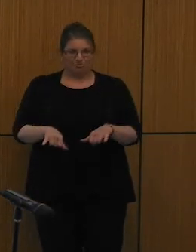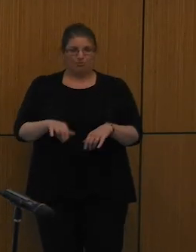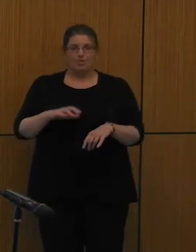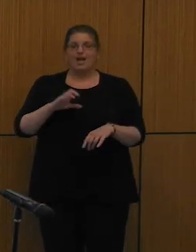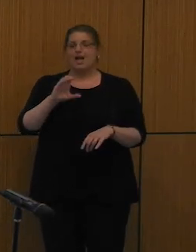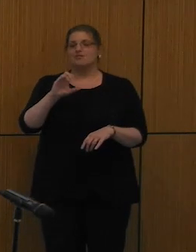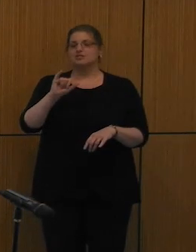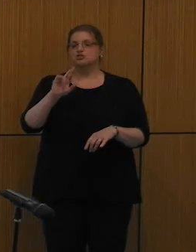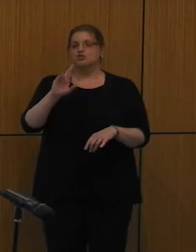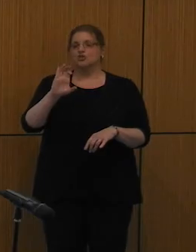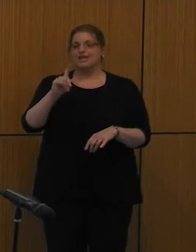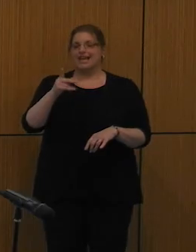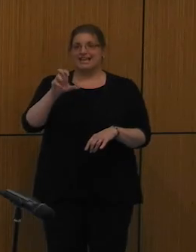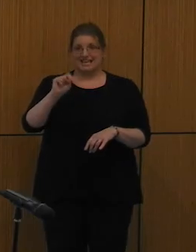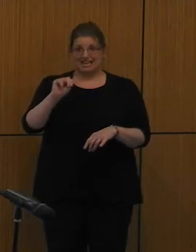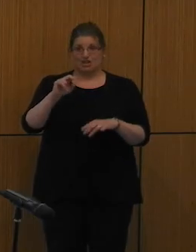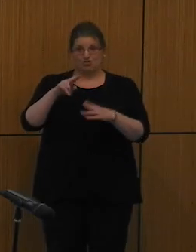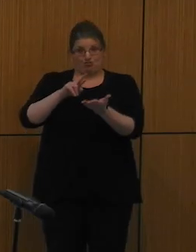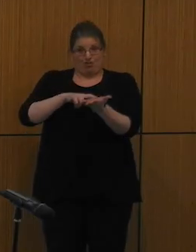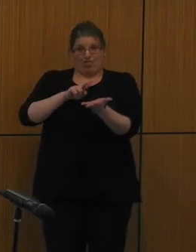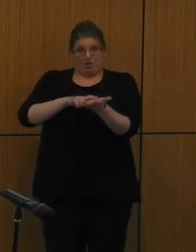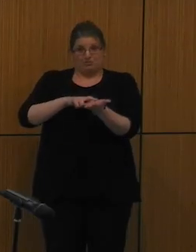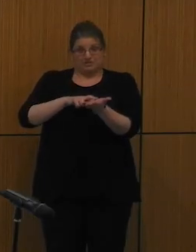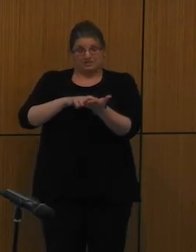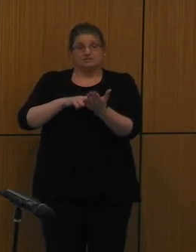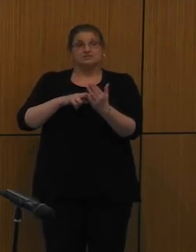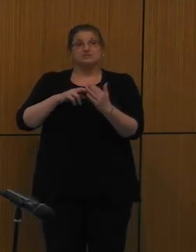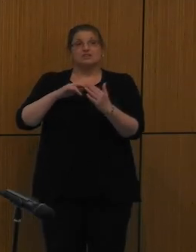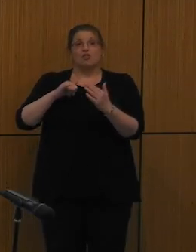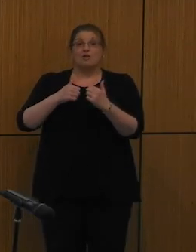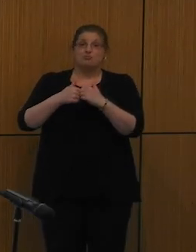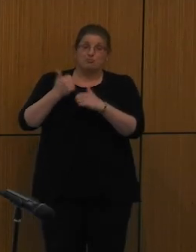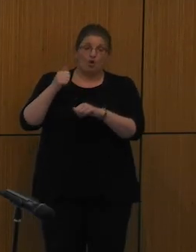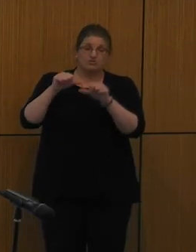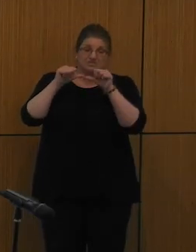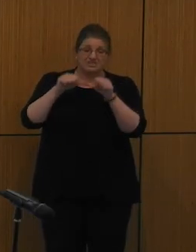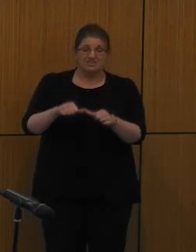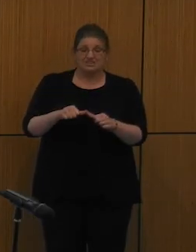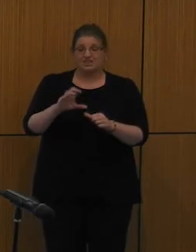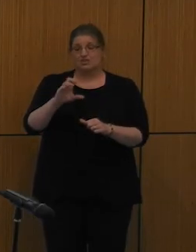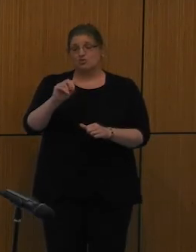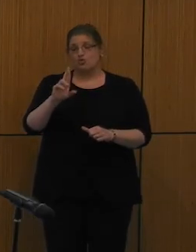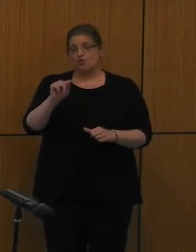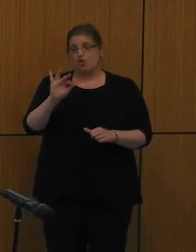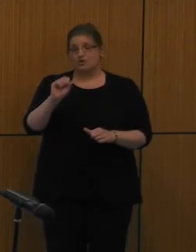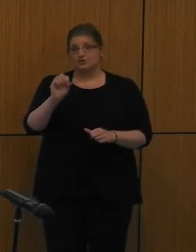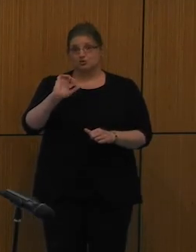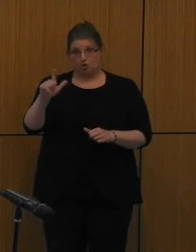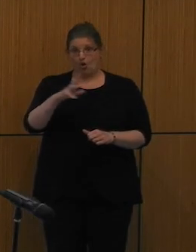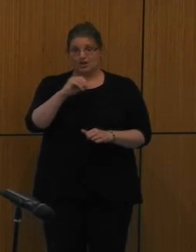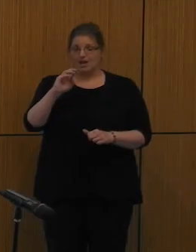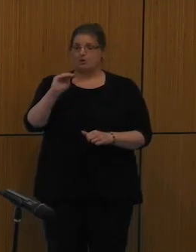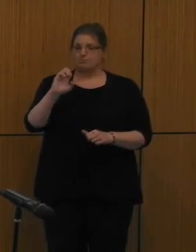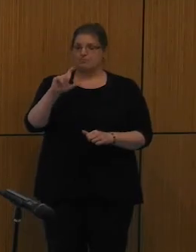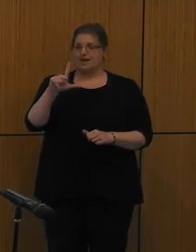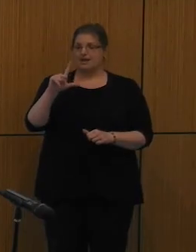Circadian rhythms are mostly driven by cortisol and melatonin. And again as melatonin rises we tend to go to sleep.